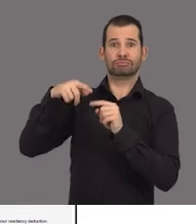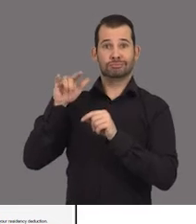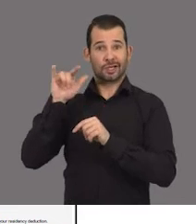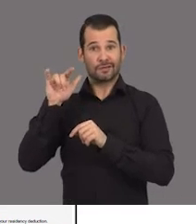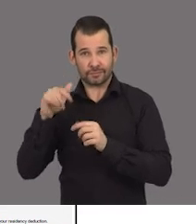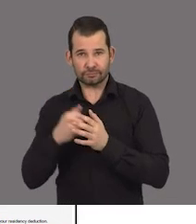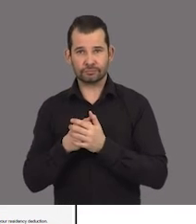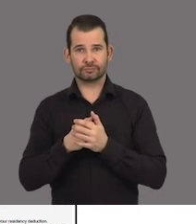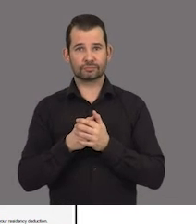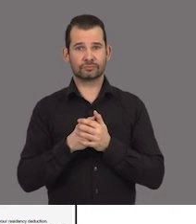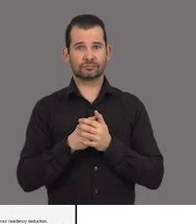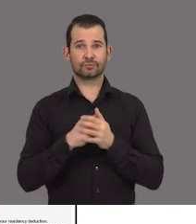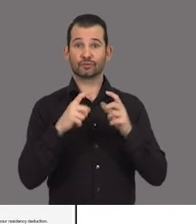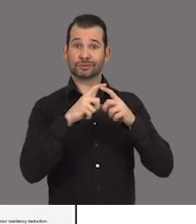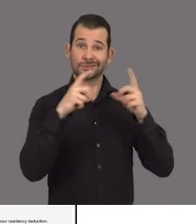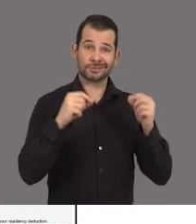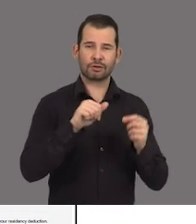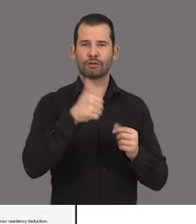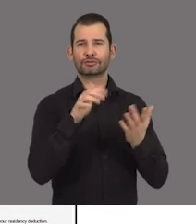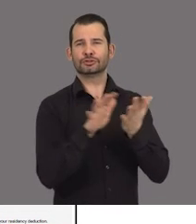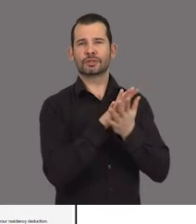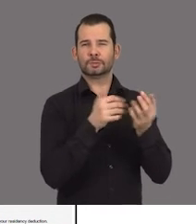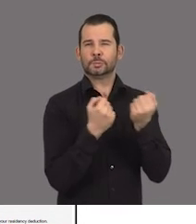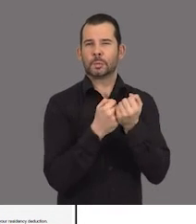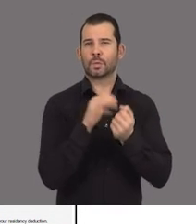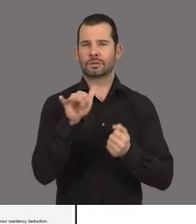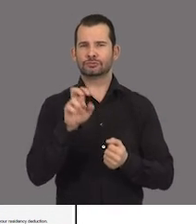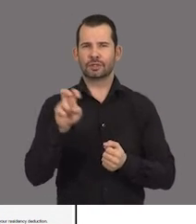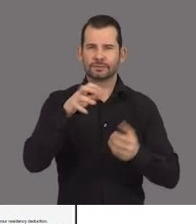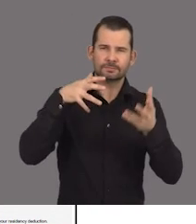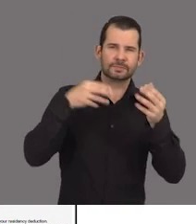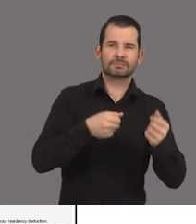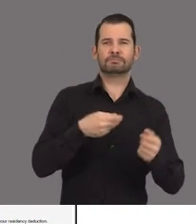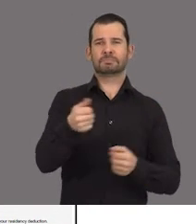and other documents to support the travel expenses paid for each trip.